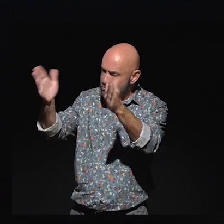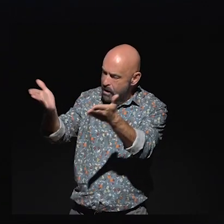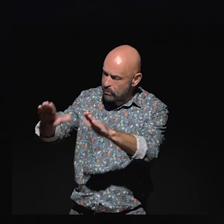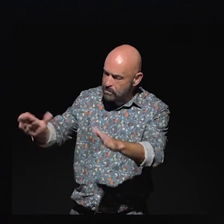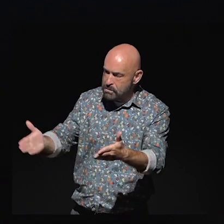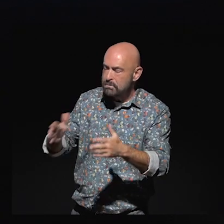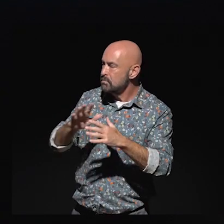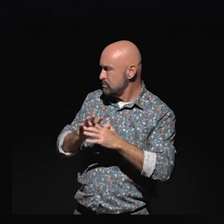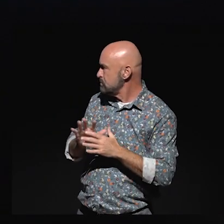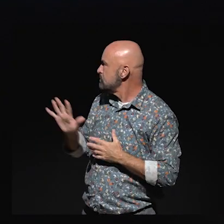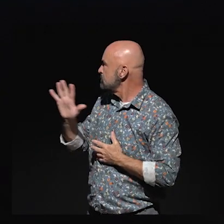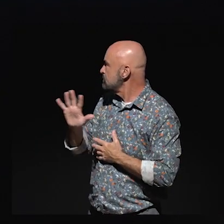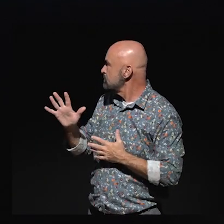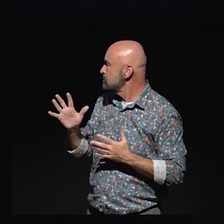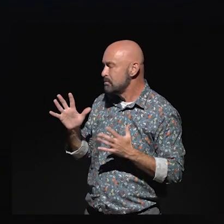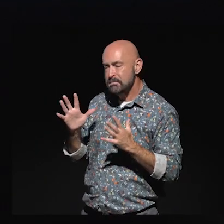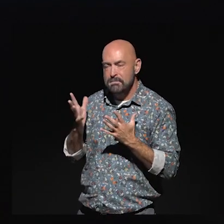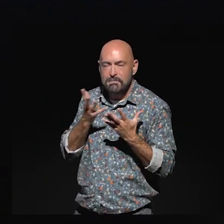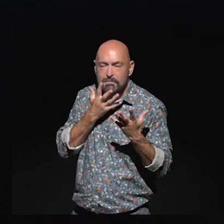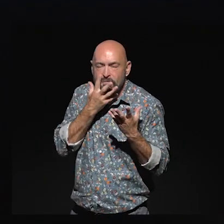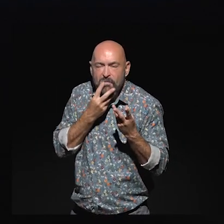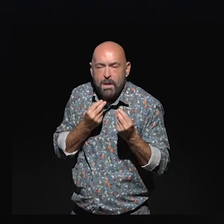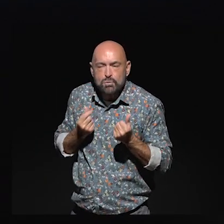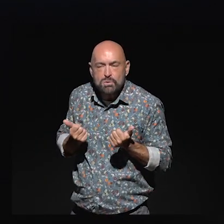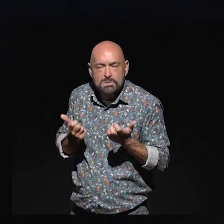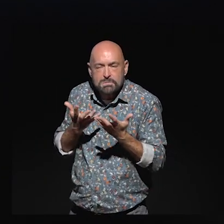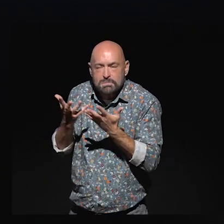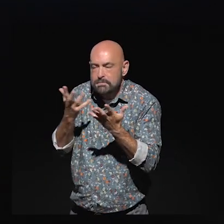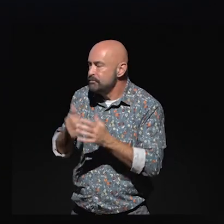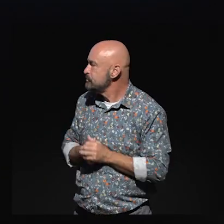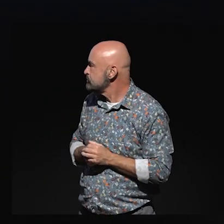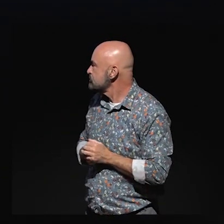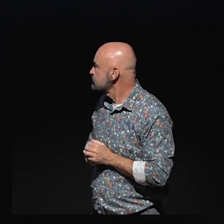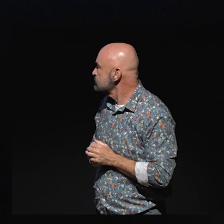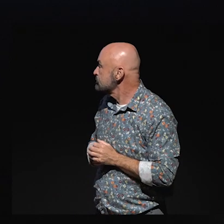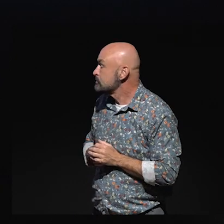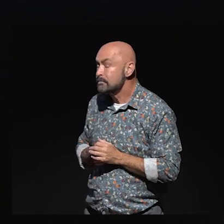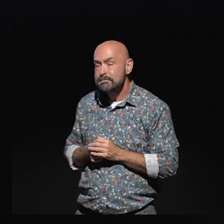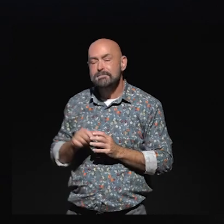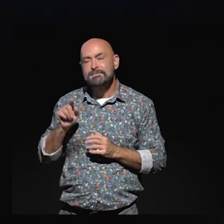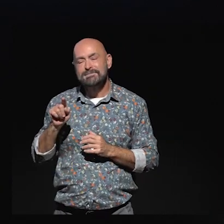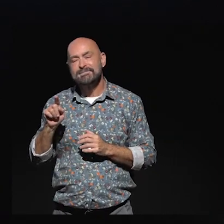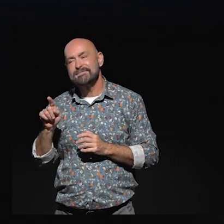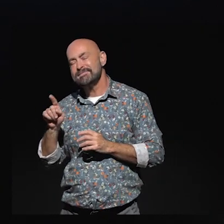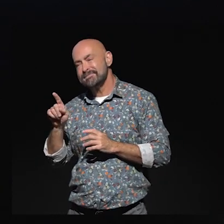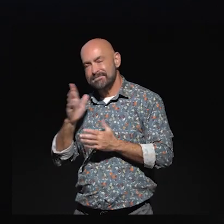that, as I say, sense of voluptuousness. Even when she is entirely abstracted,